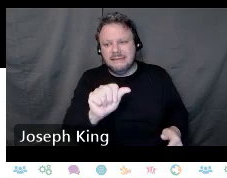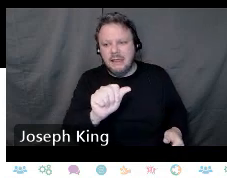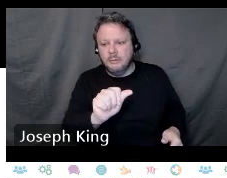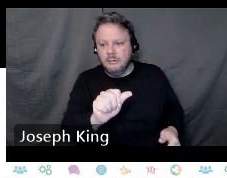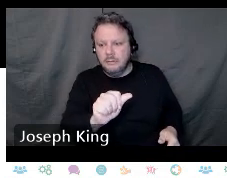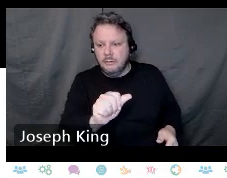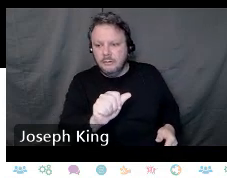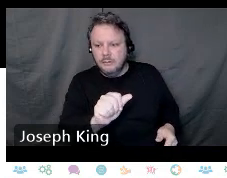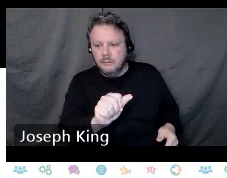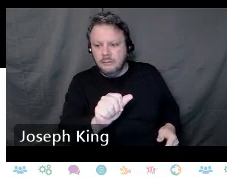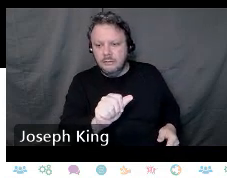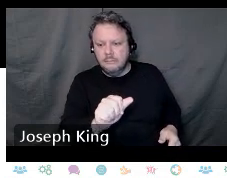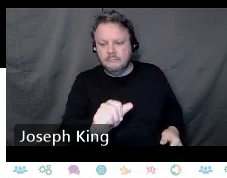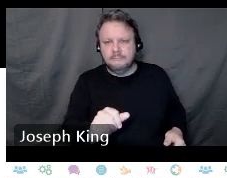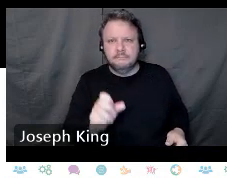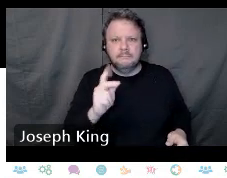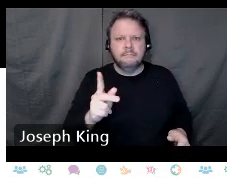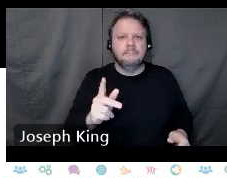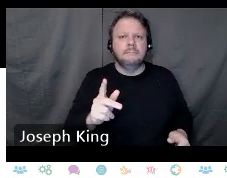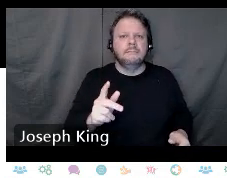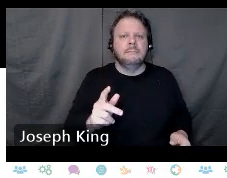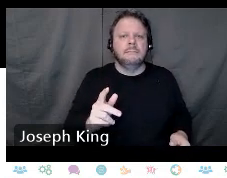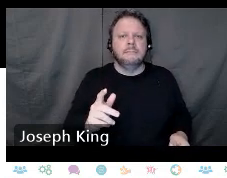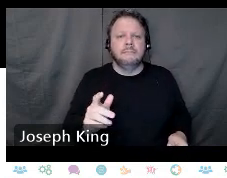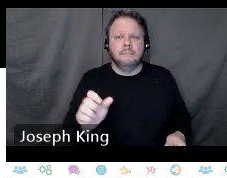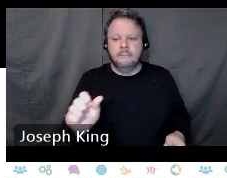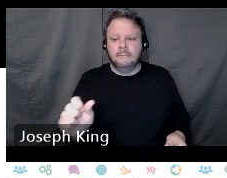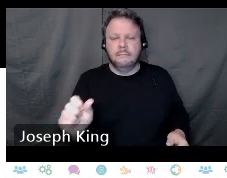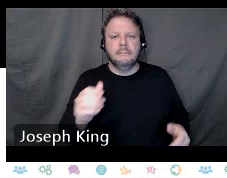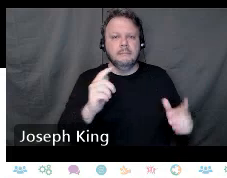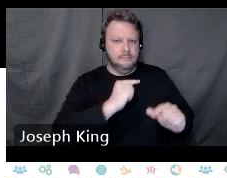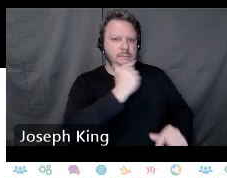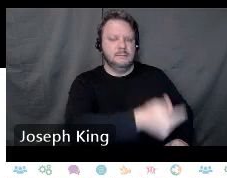So I'm excited about that. Yeah. And further to what Deitra mentioned